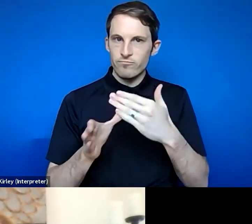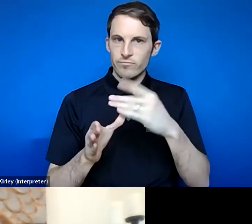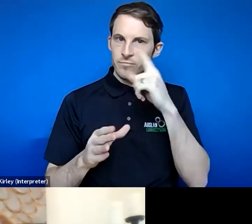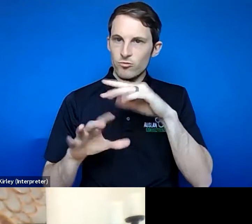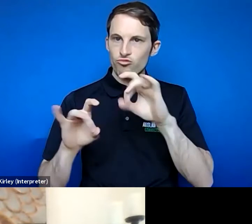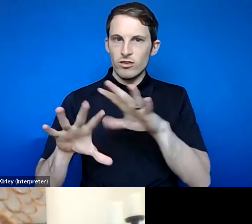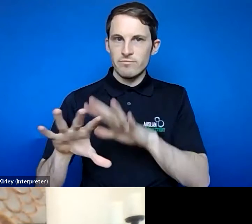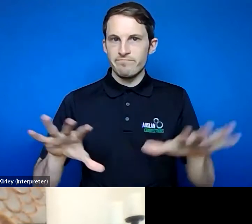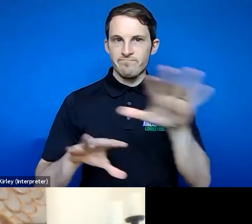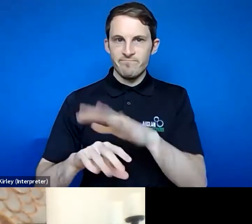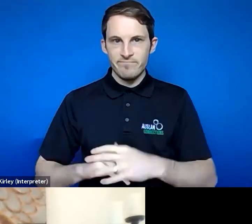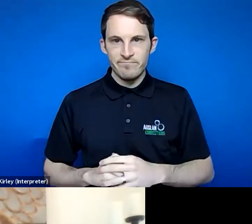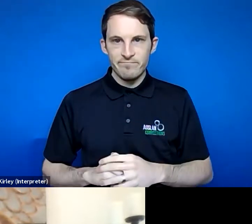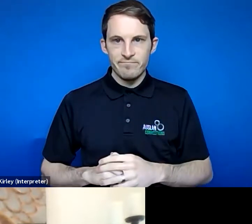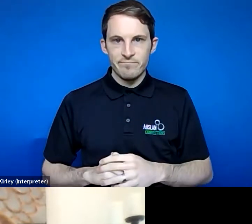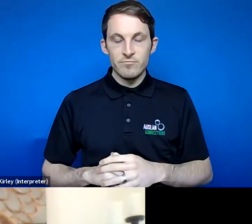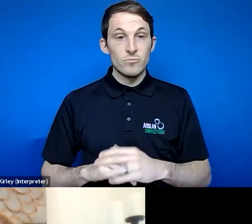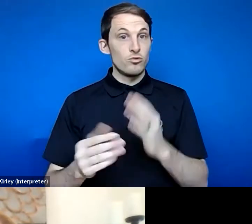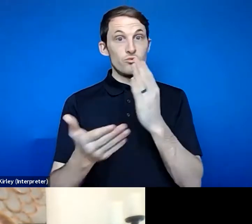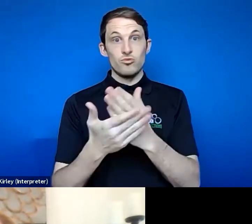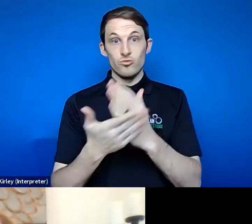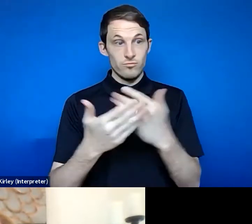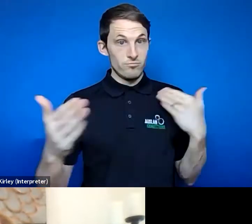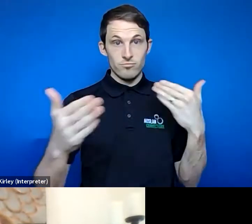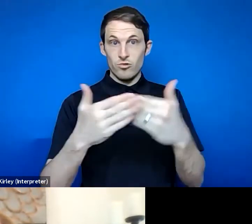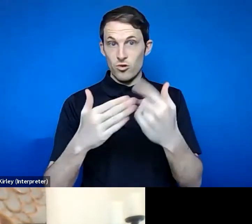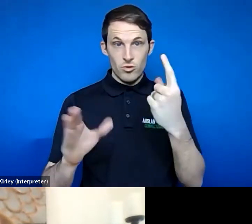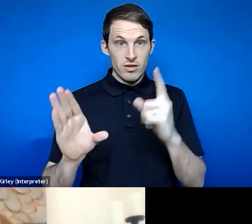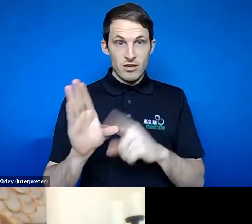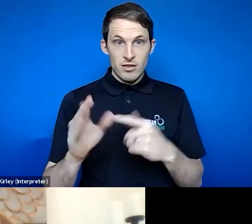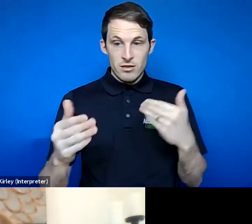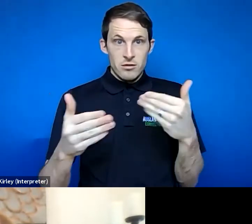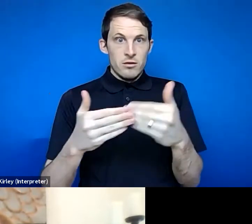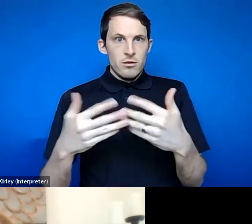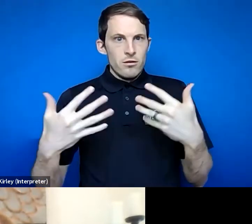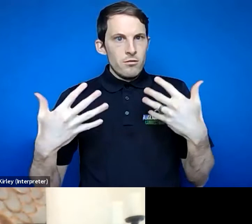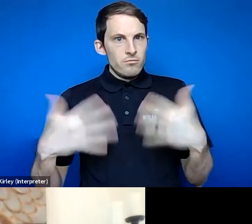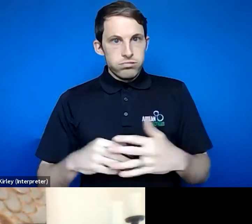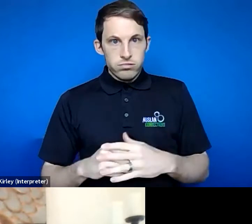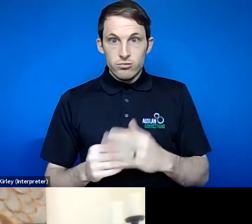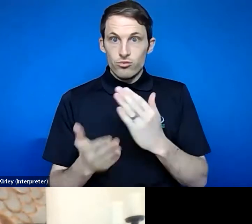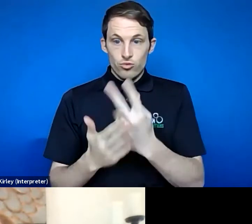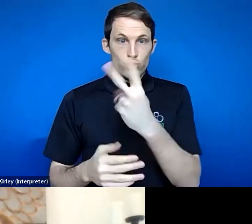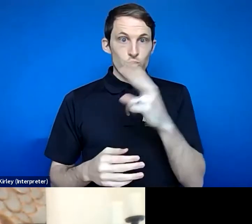My goodness what a year it has been. 2020 began with large parts of Australia on fire